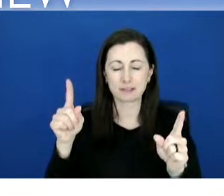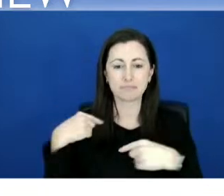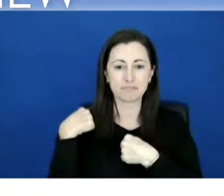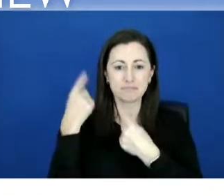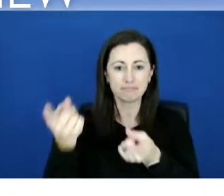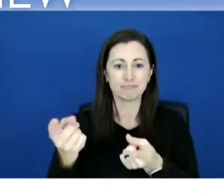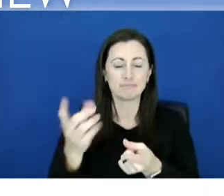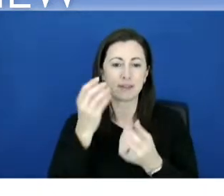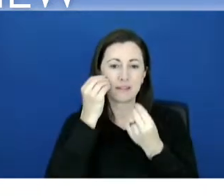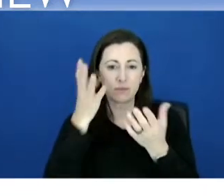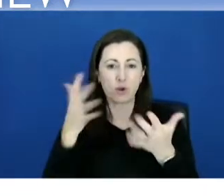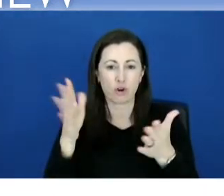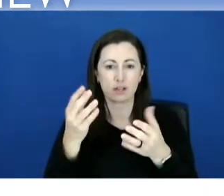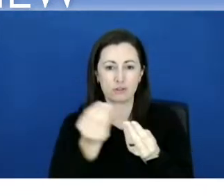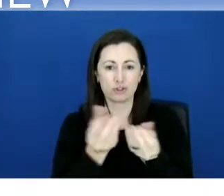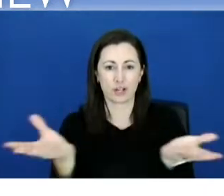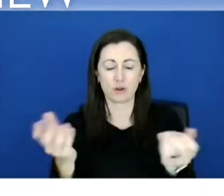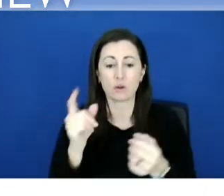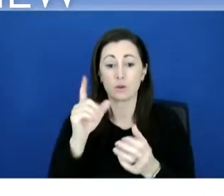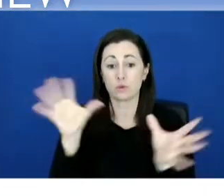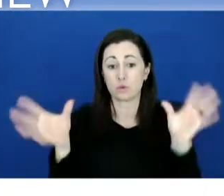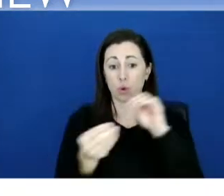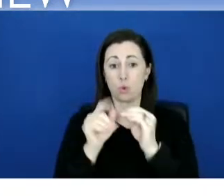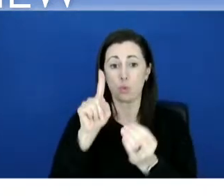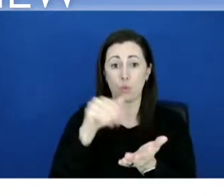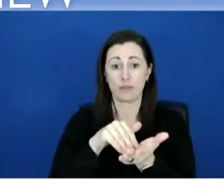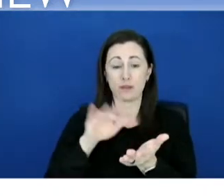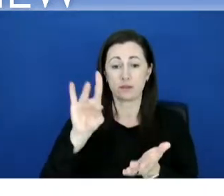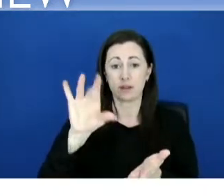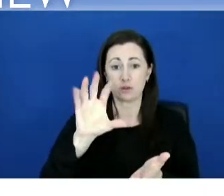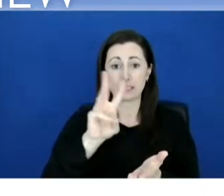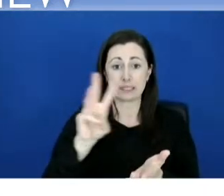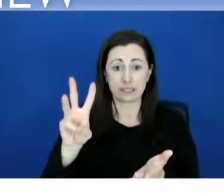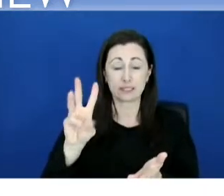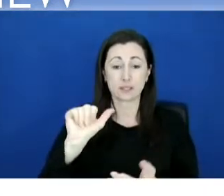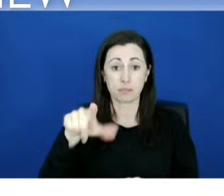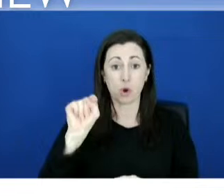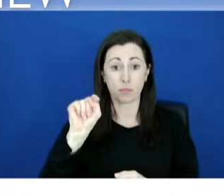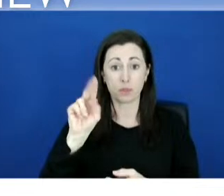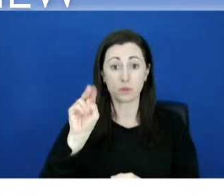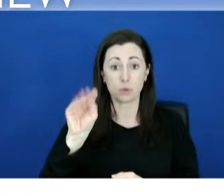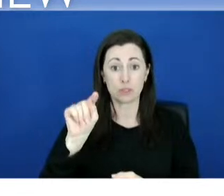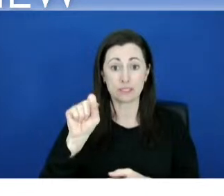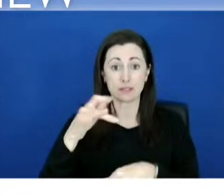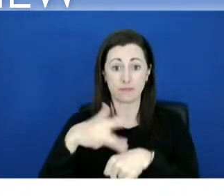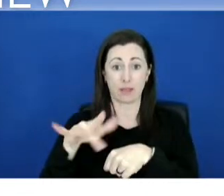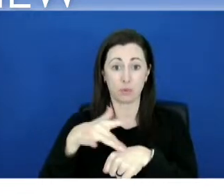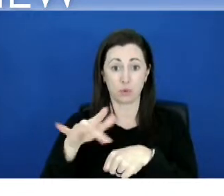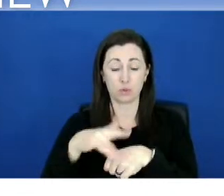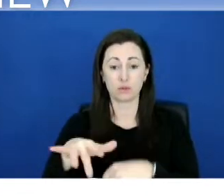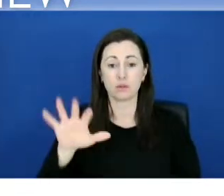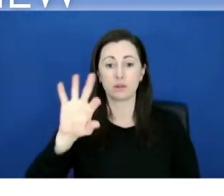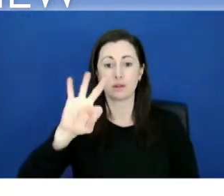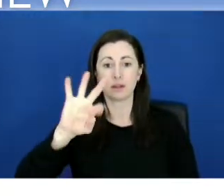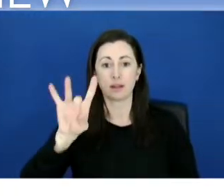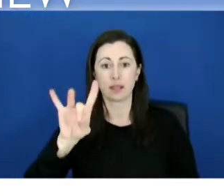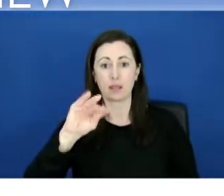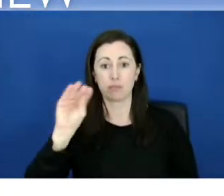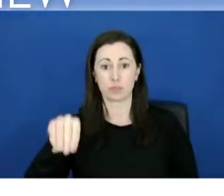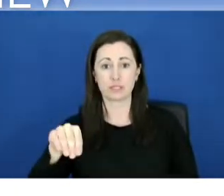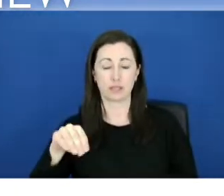SIGNS OF SUCCESSION AND SOME OF